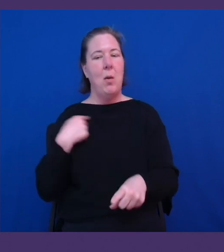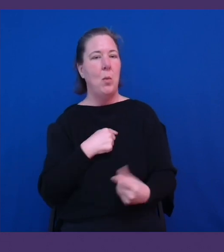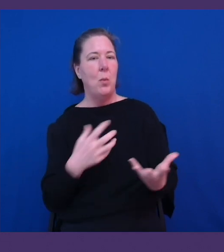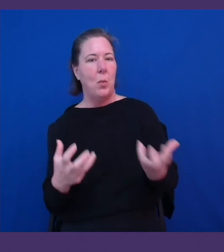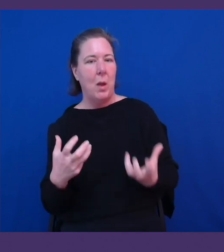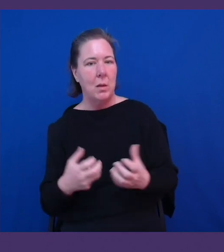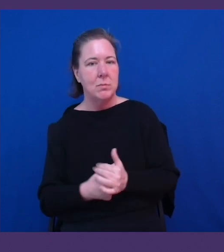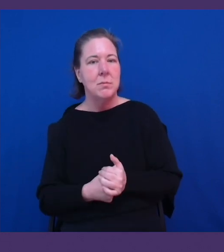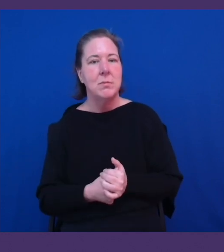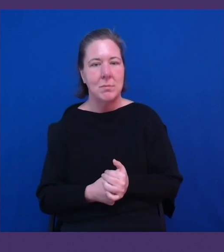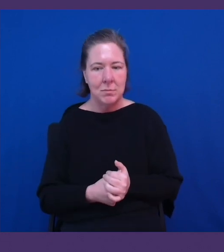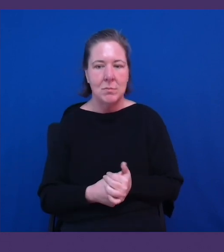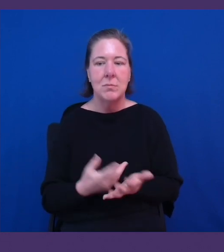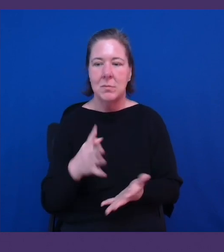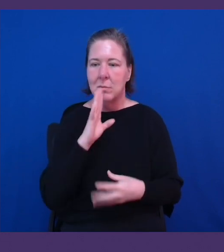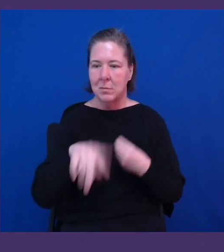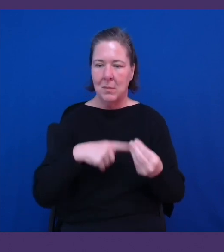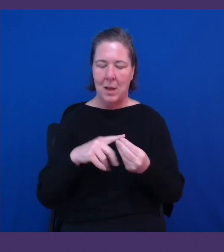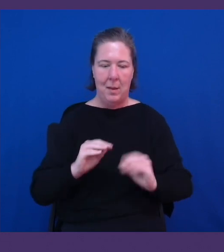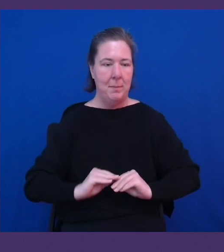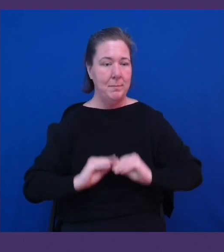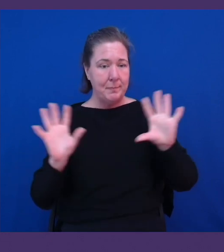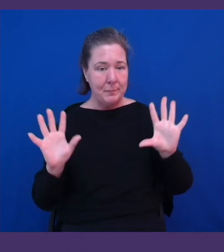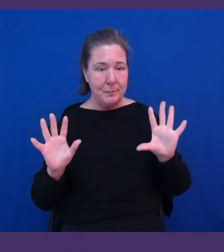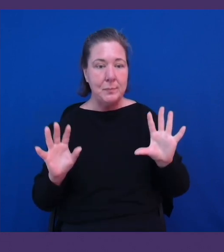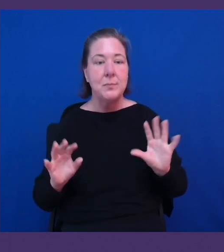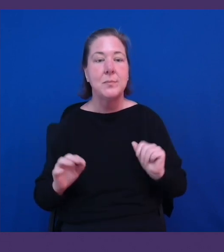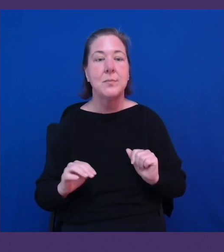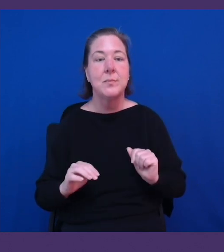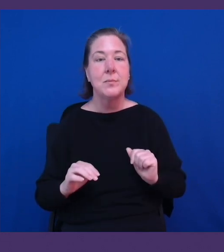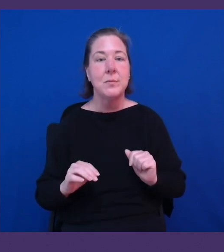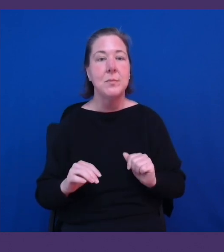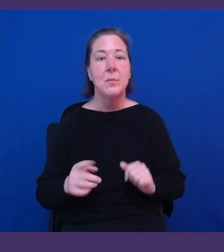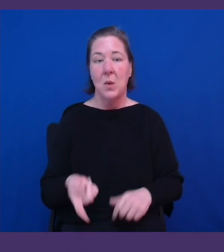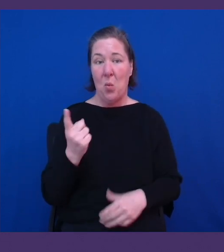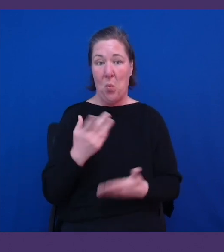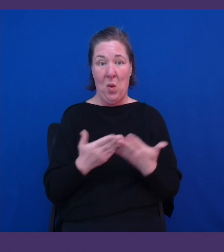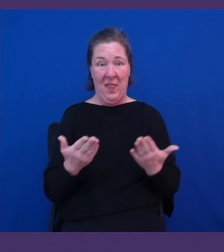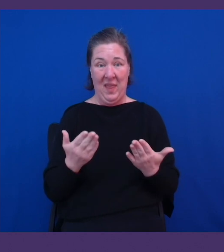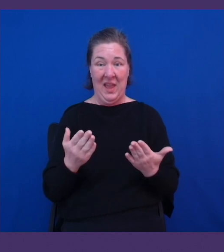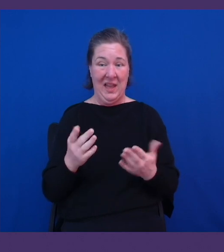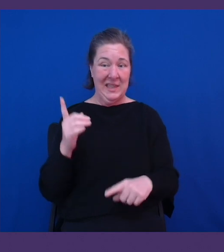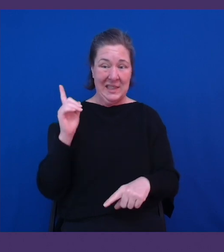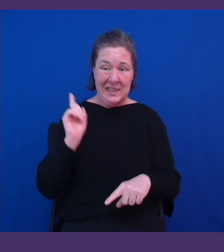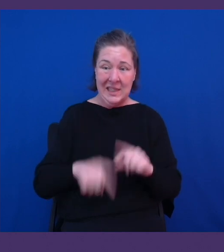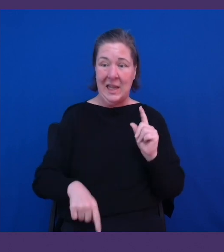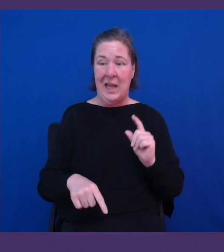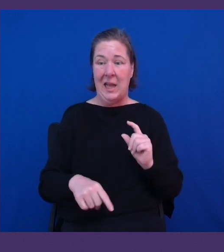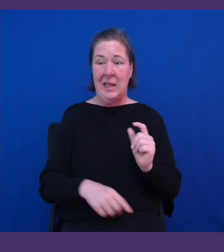So, speaking of clarity, one of the things that you can't get very far into the EAA